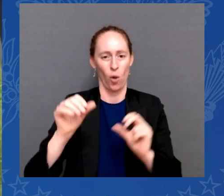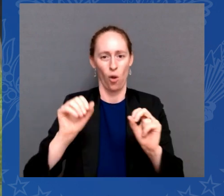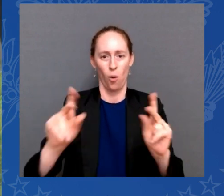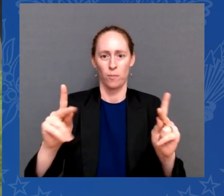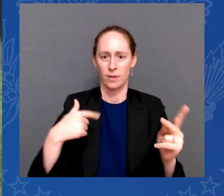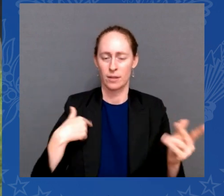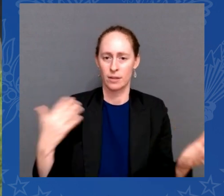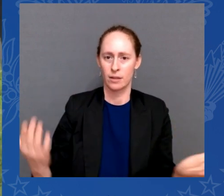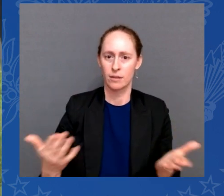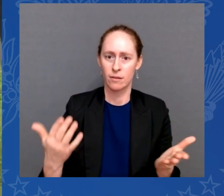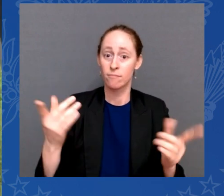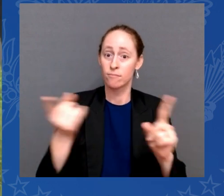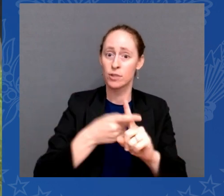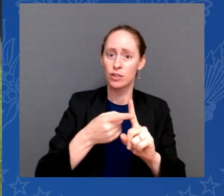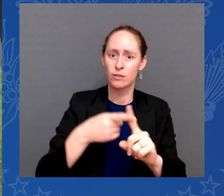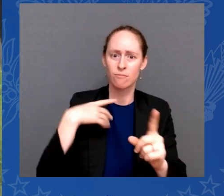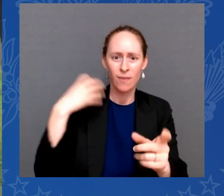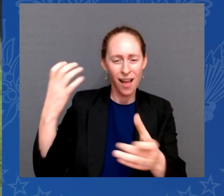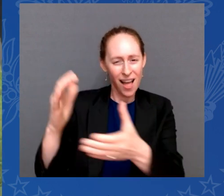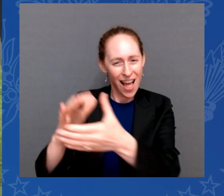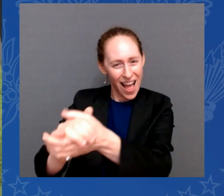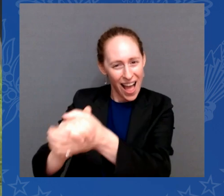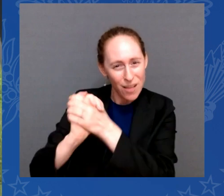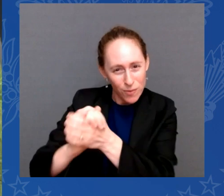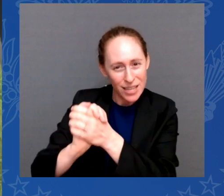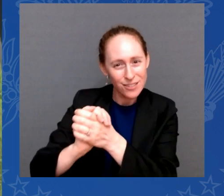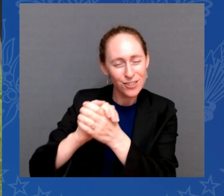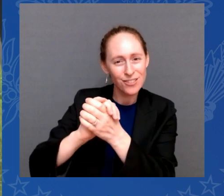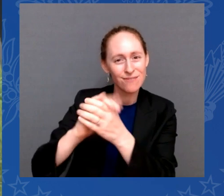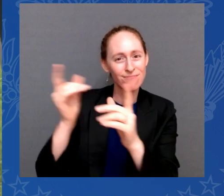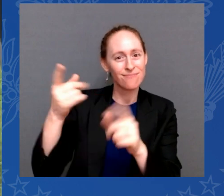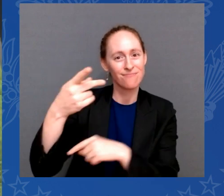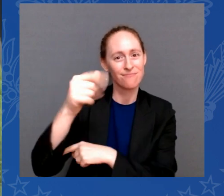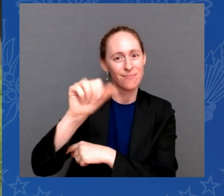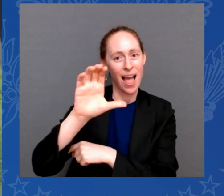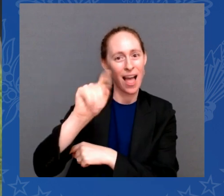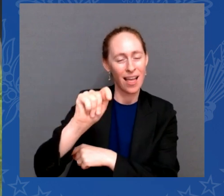This would not have happened without your having called for it in the State of the Union.